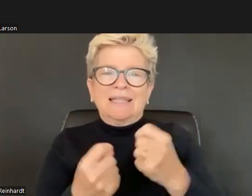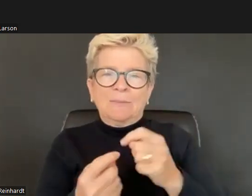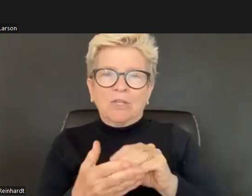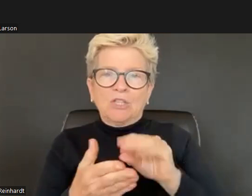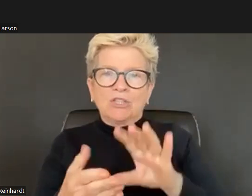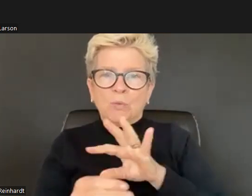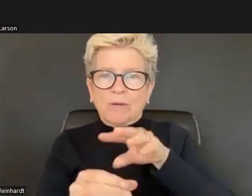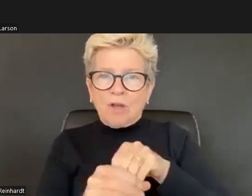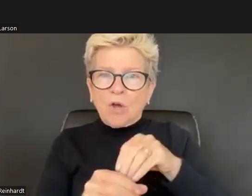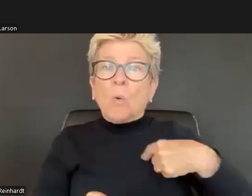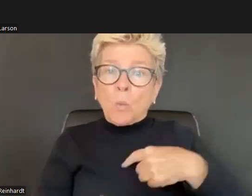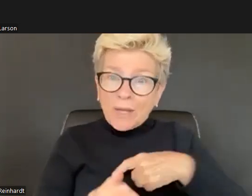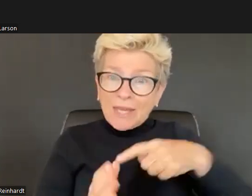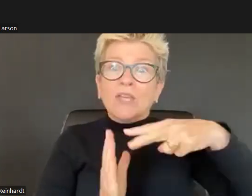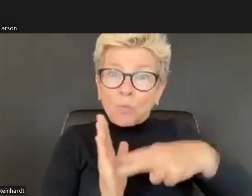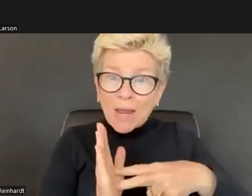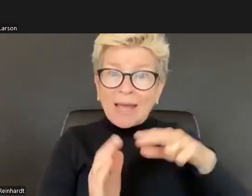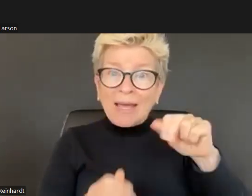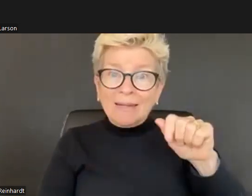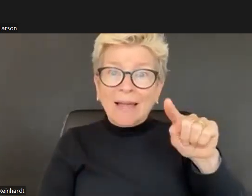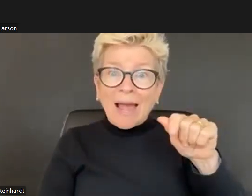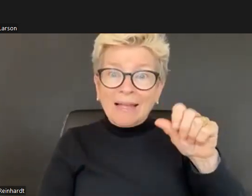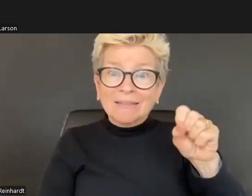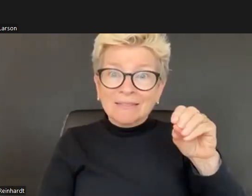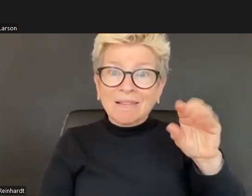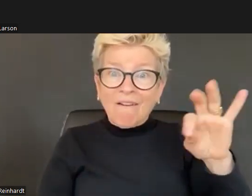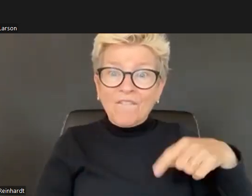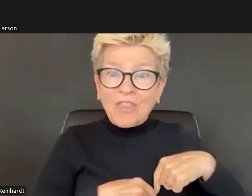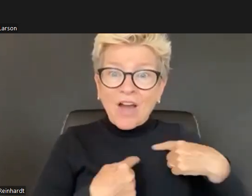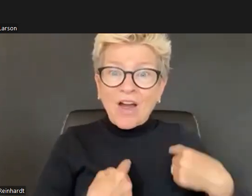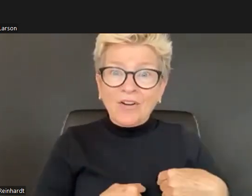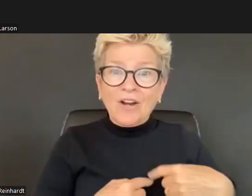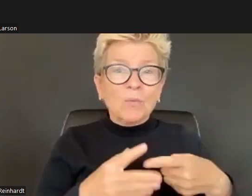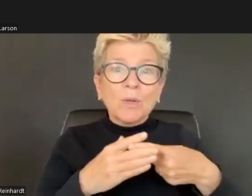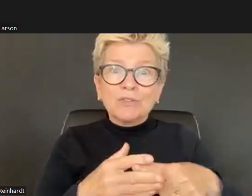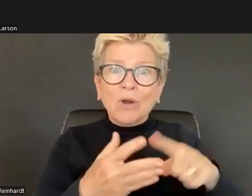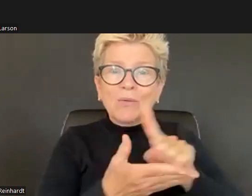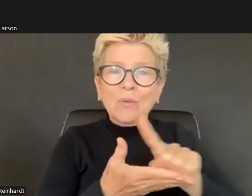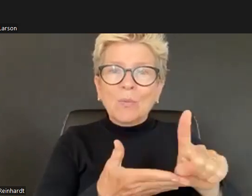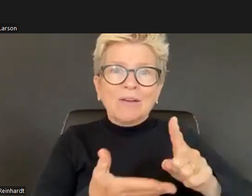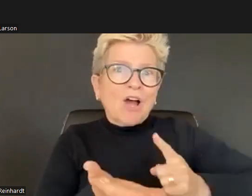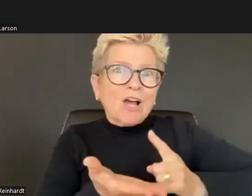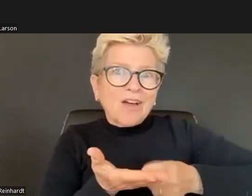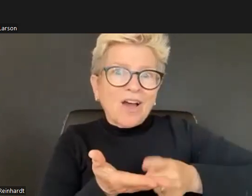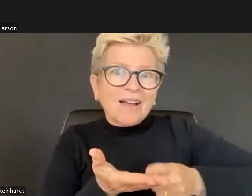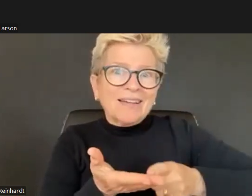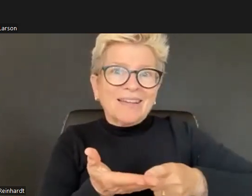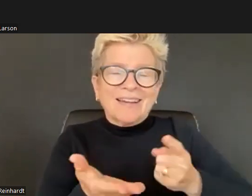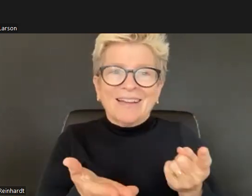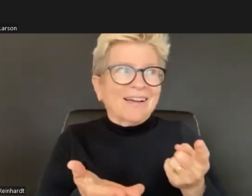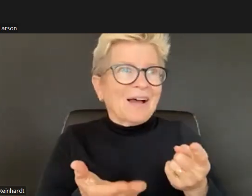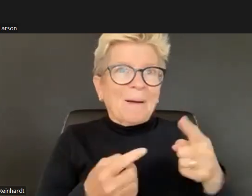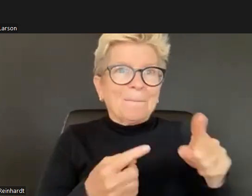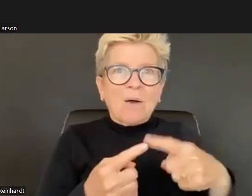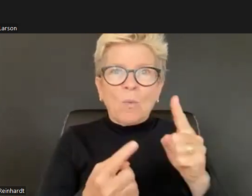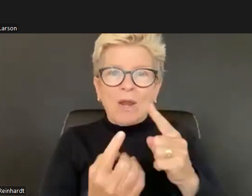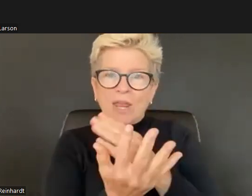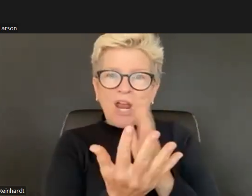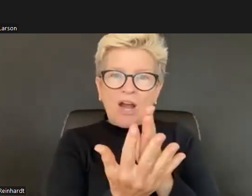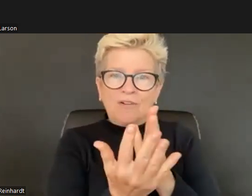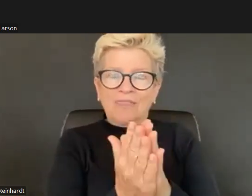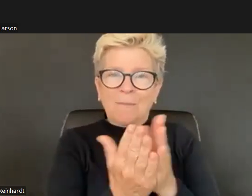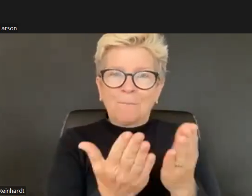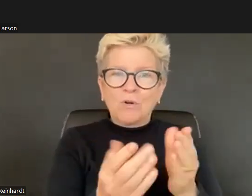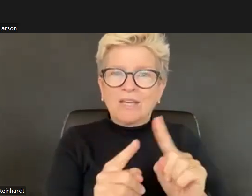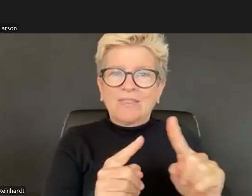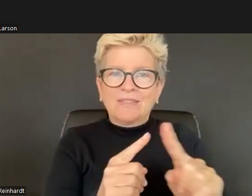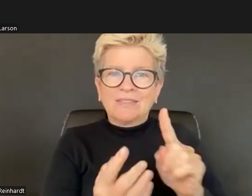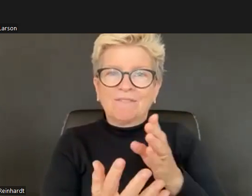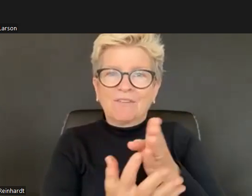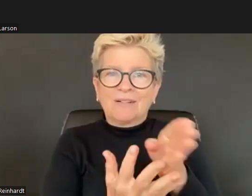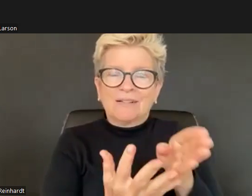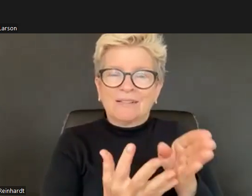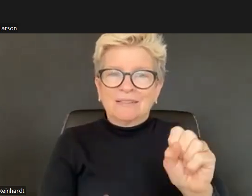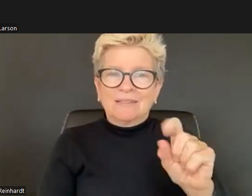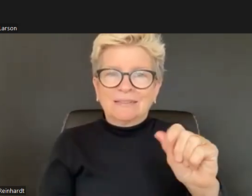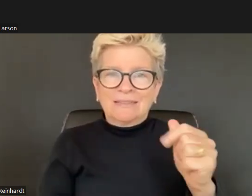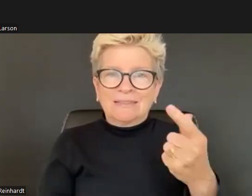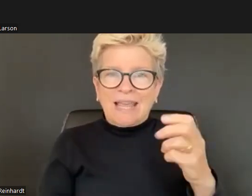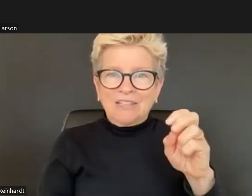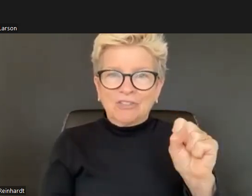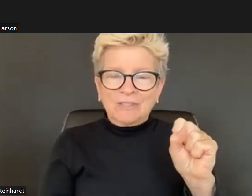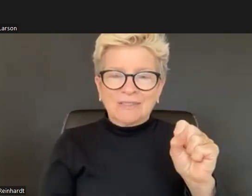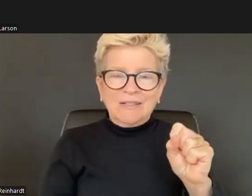Oh my goodness, Sally, that is such a great quote. I was thinking about that because we had We've actually as a team at with student.